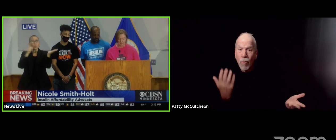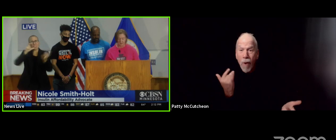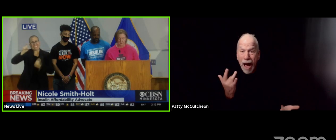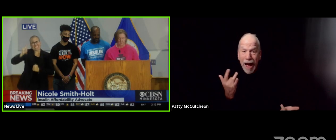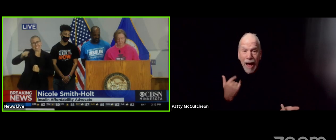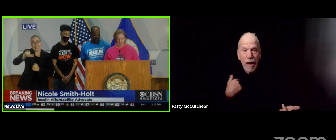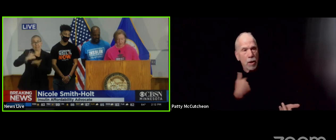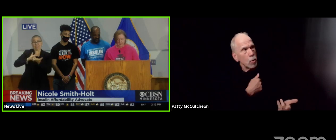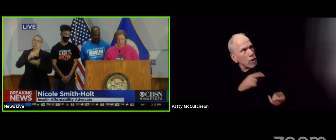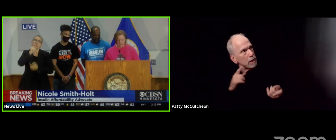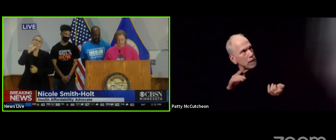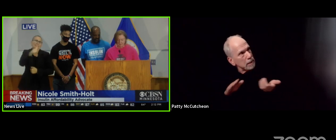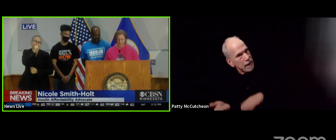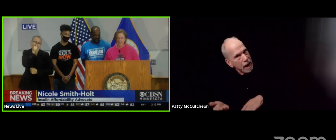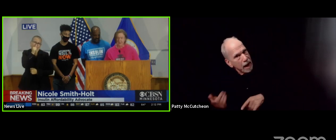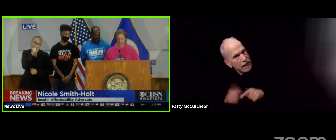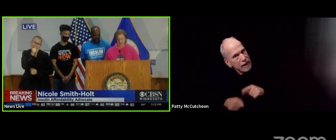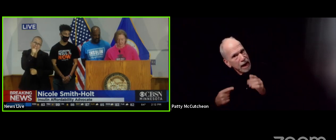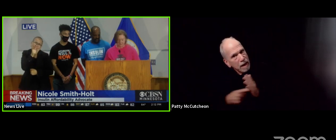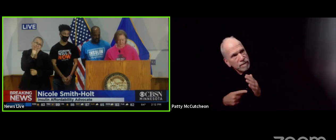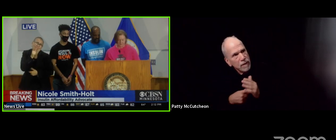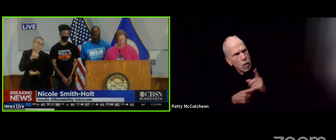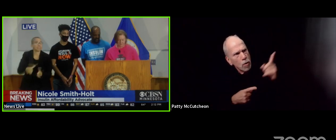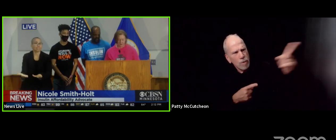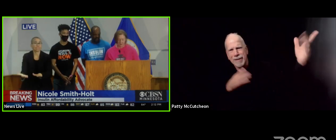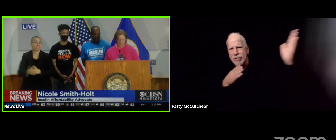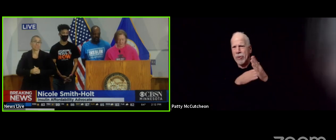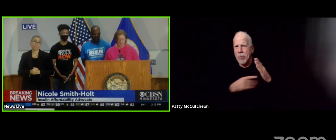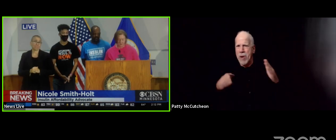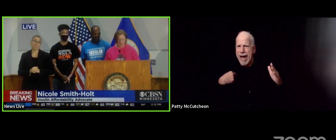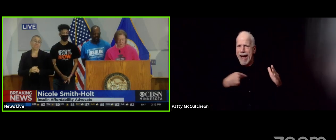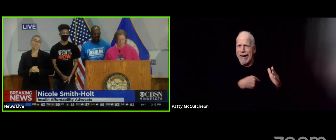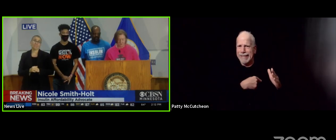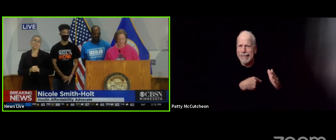MODEL SIMPLY BECAUSE THEY CAN. ALL MINNESOTANS SHOULD BE